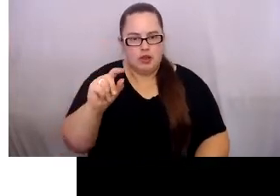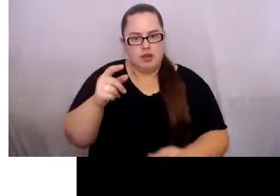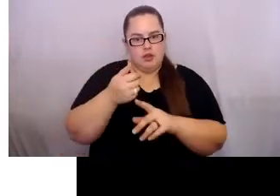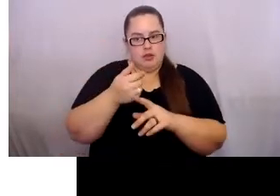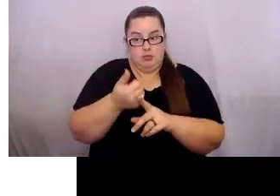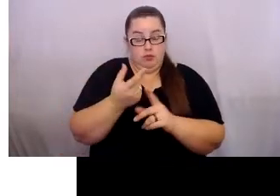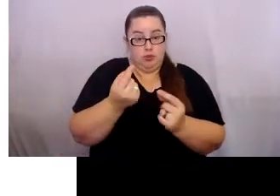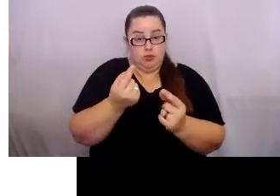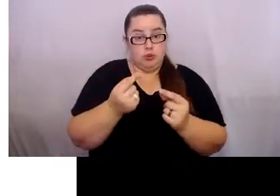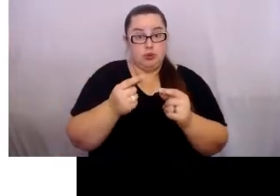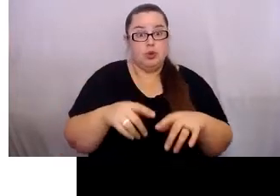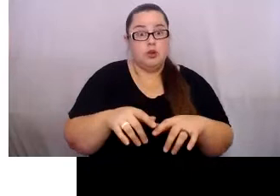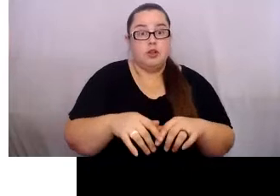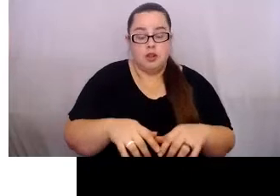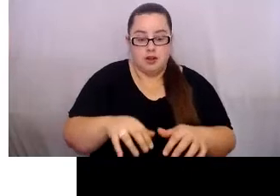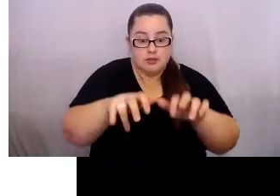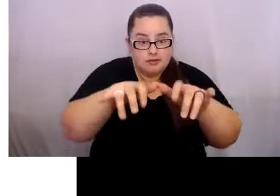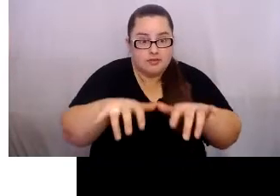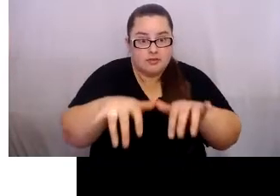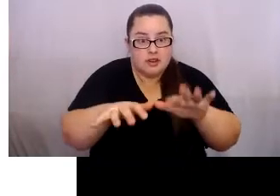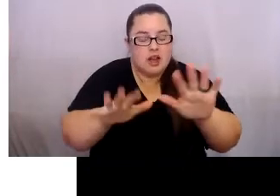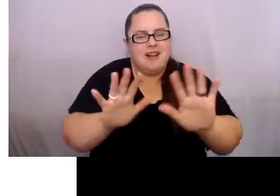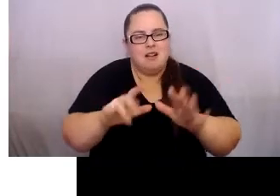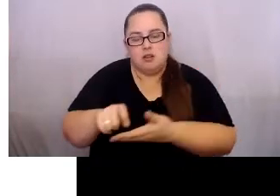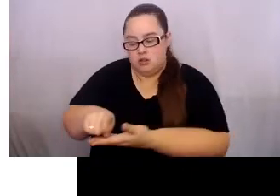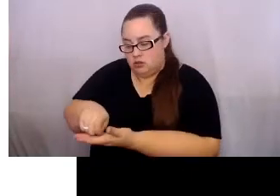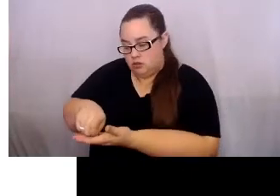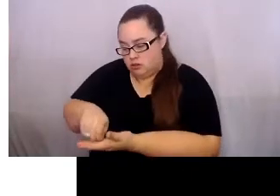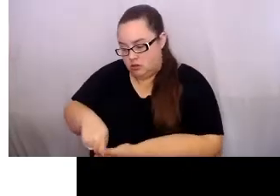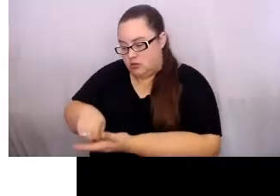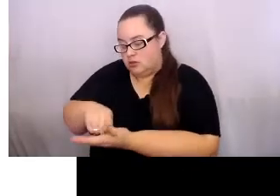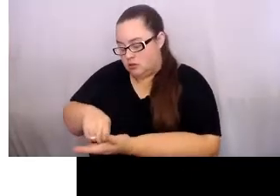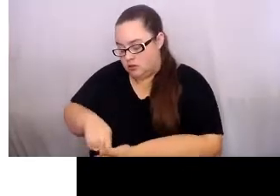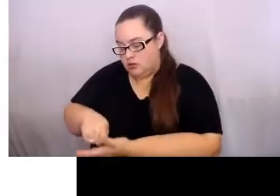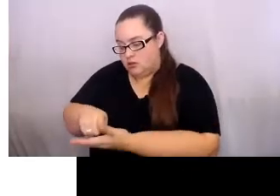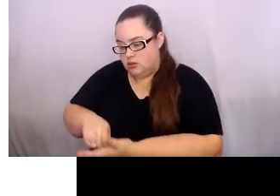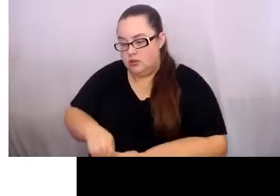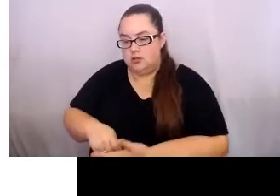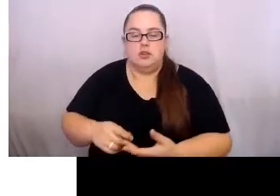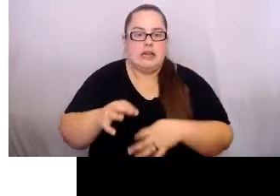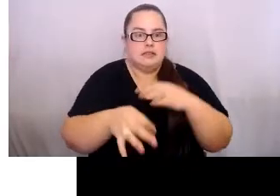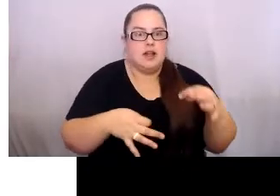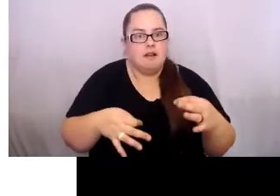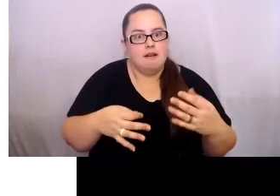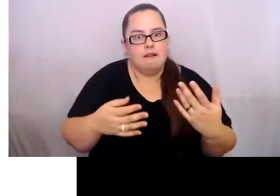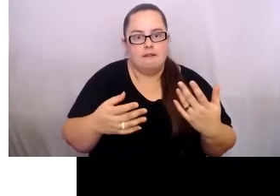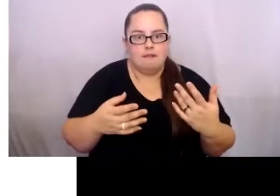instead of typing them out, having to multitask, go back and forwards. A word document in the meeting. Right? Reducing the time spent.